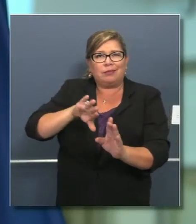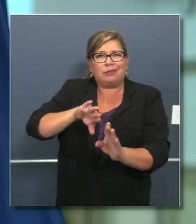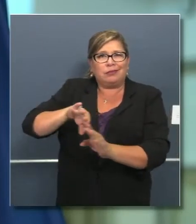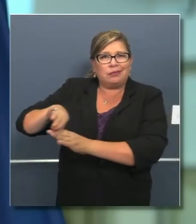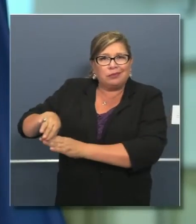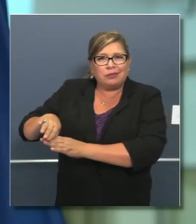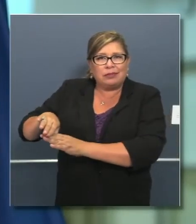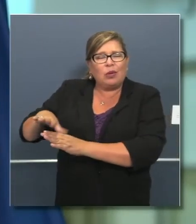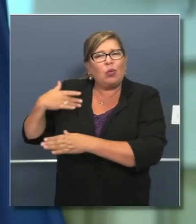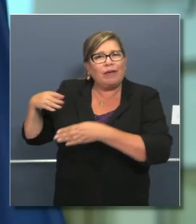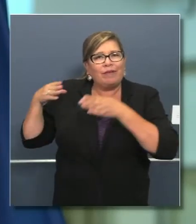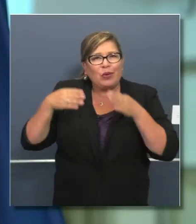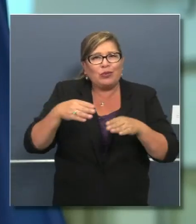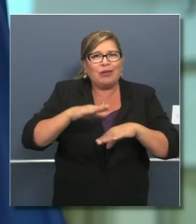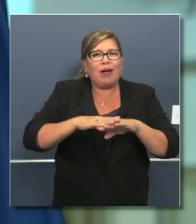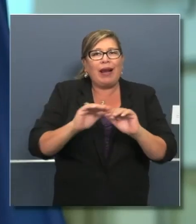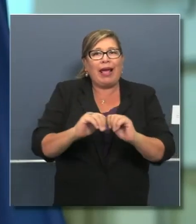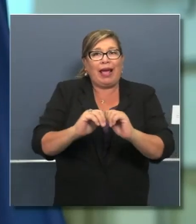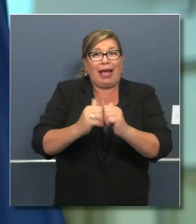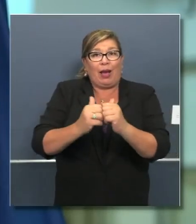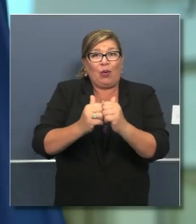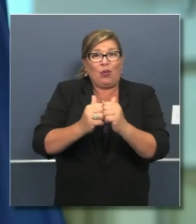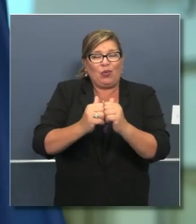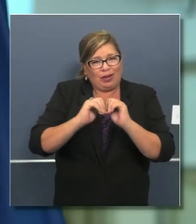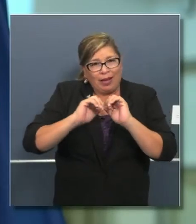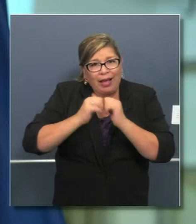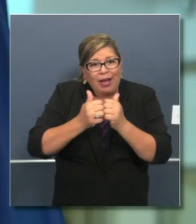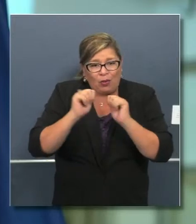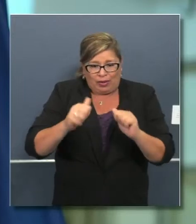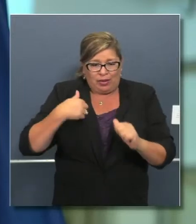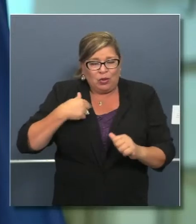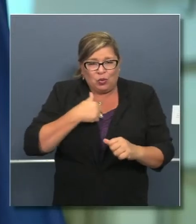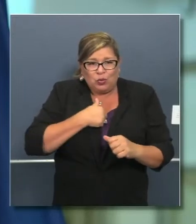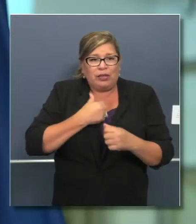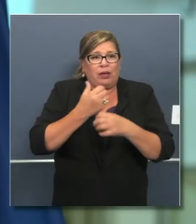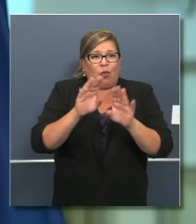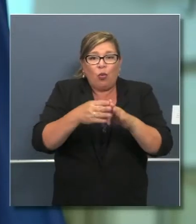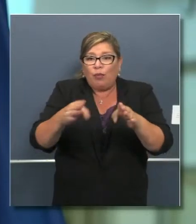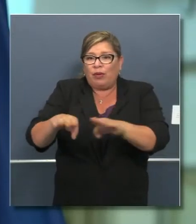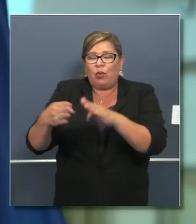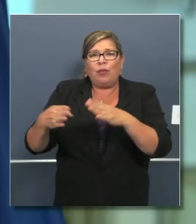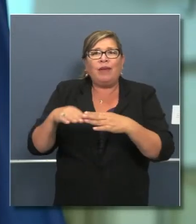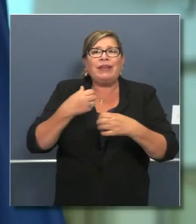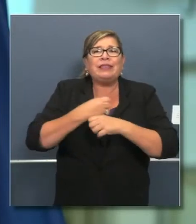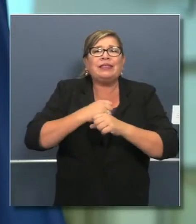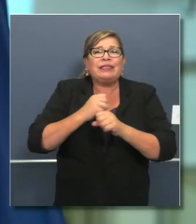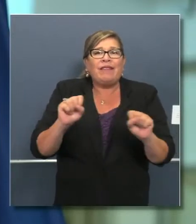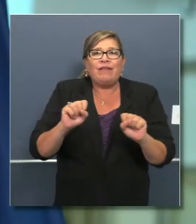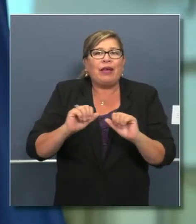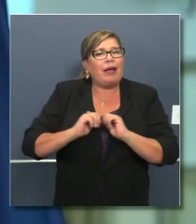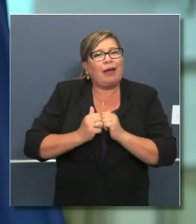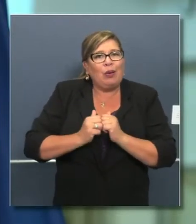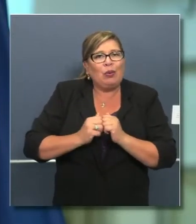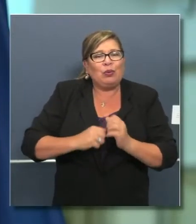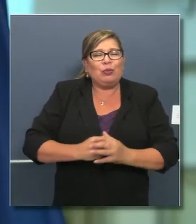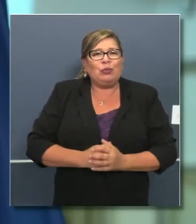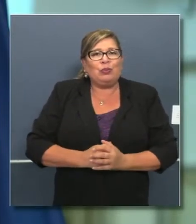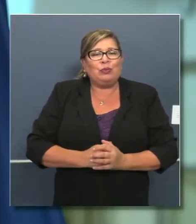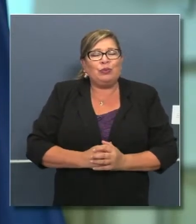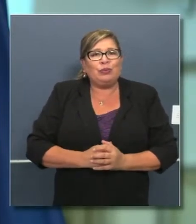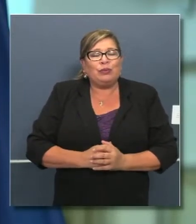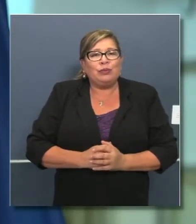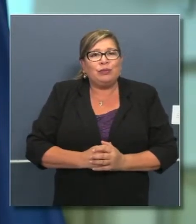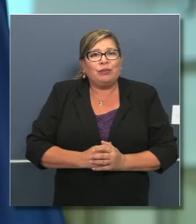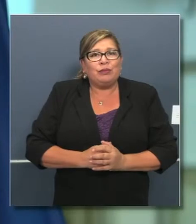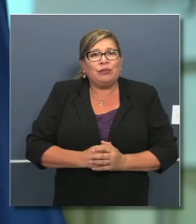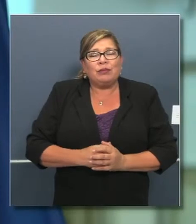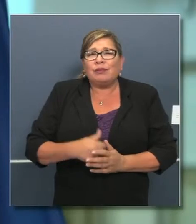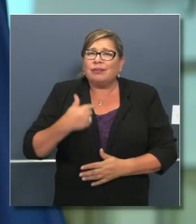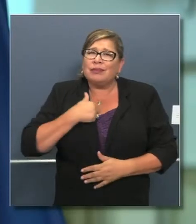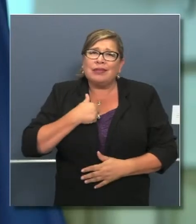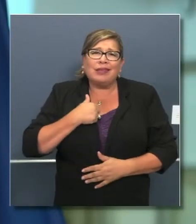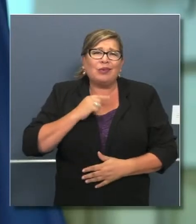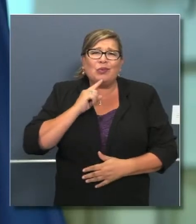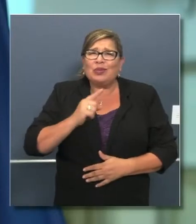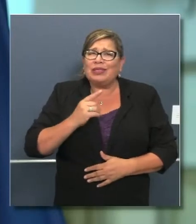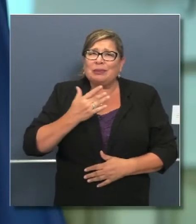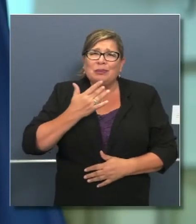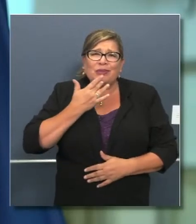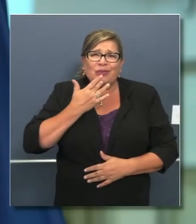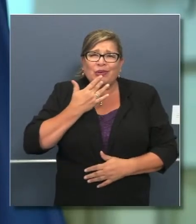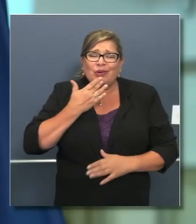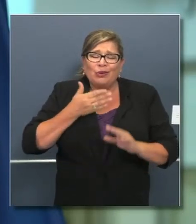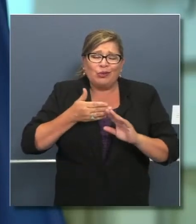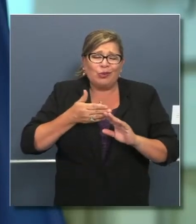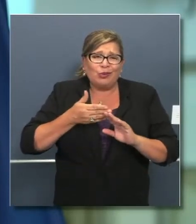the how question how to safely reopen I would prefer to have gone earlier safely than to go